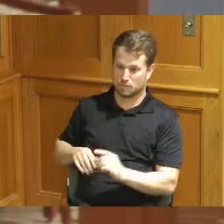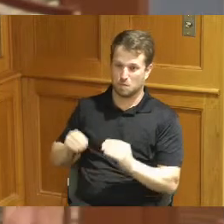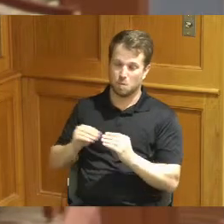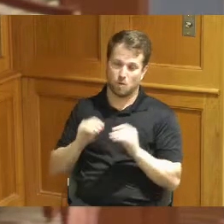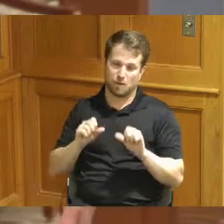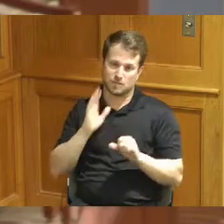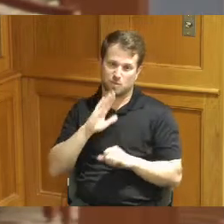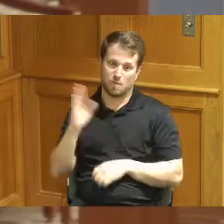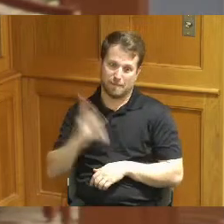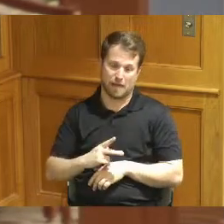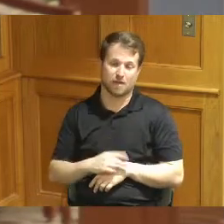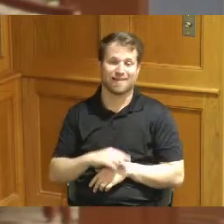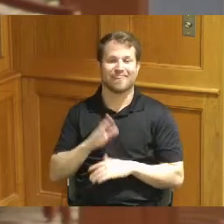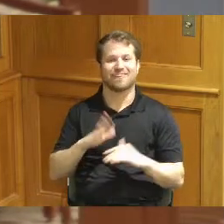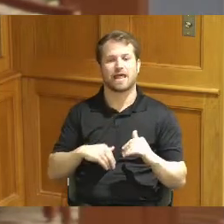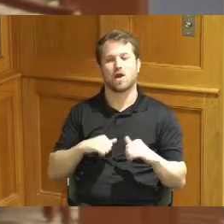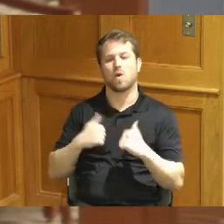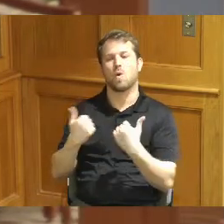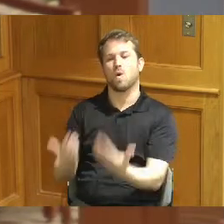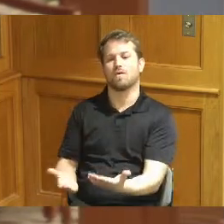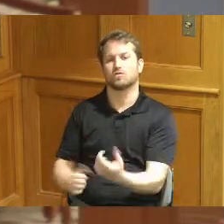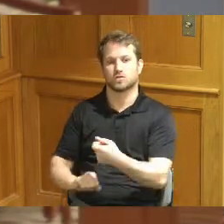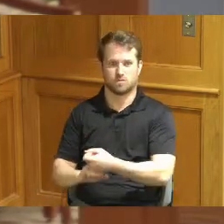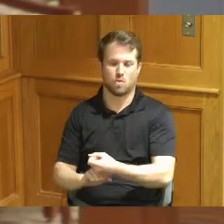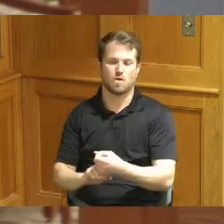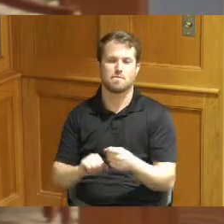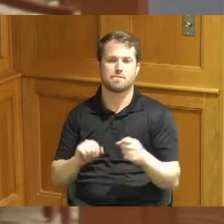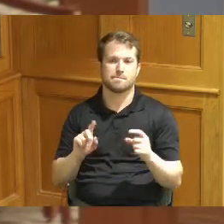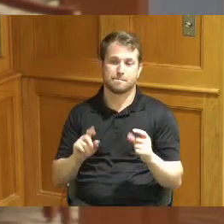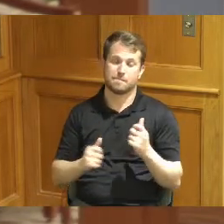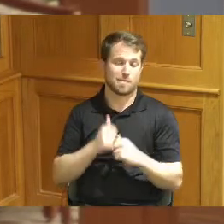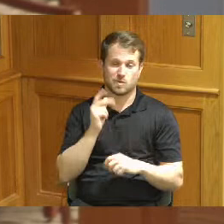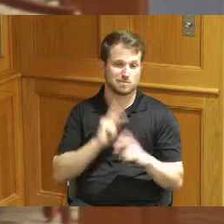than if we were able to offer them some support but most people get out on their